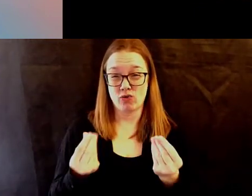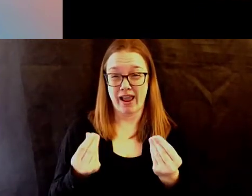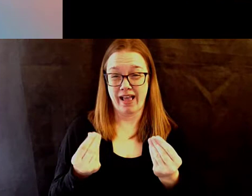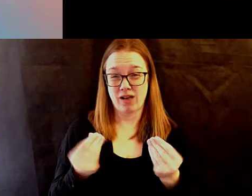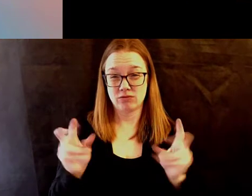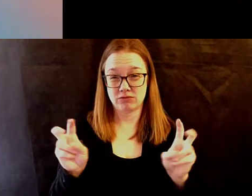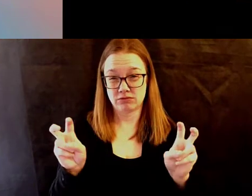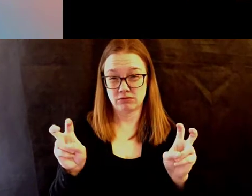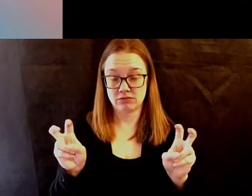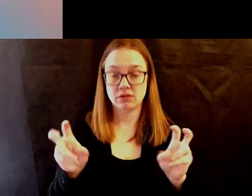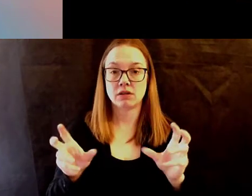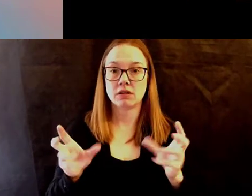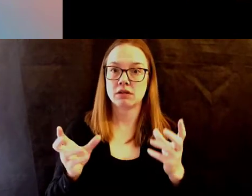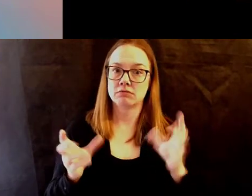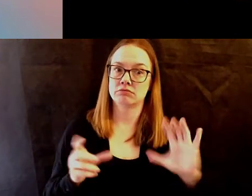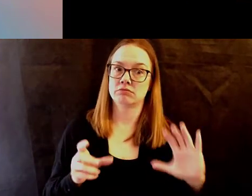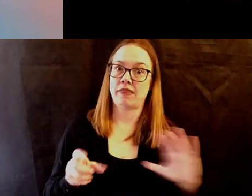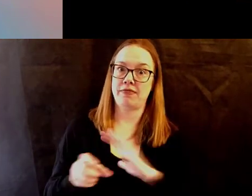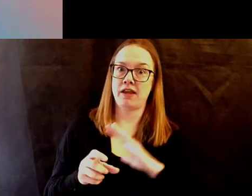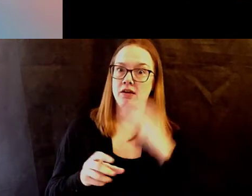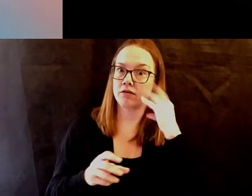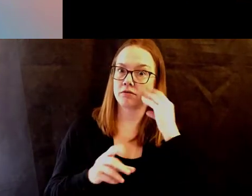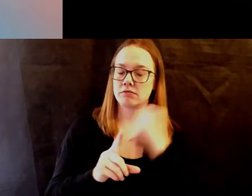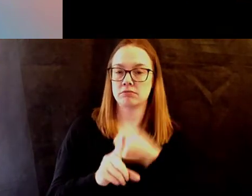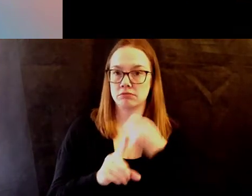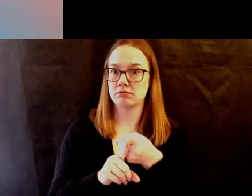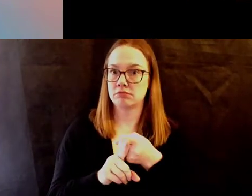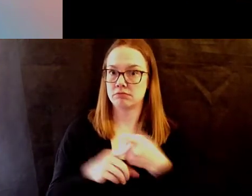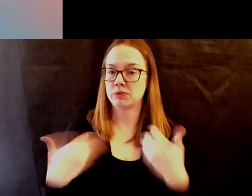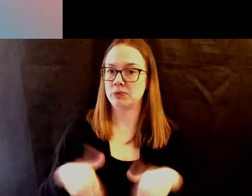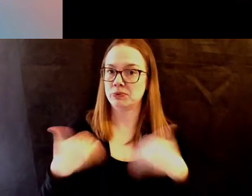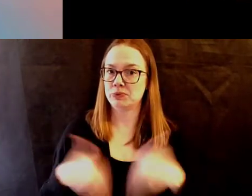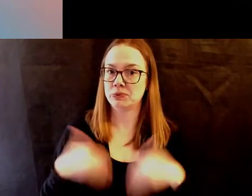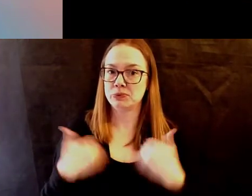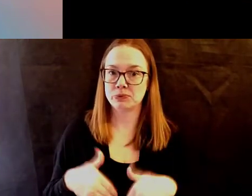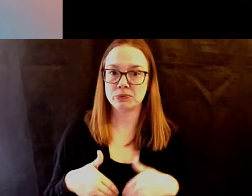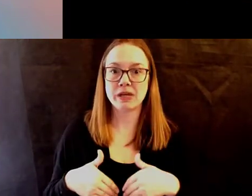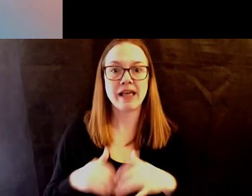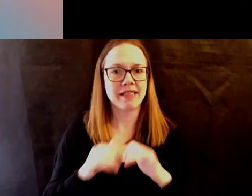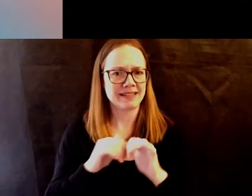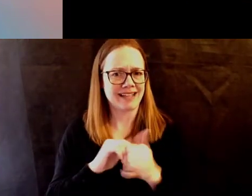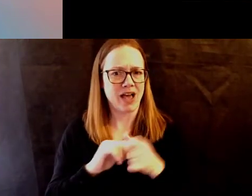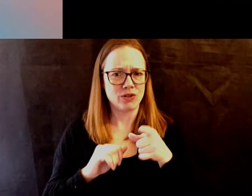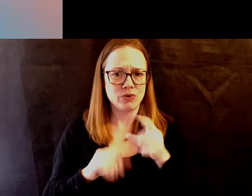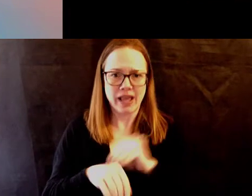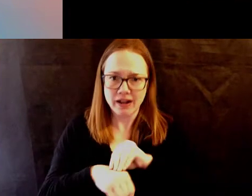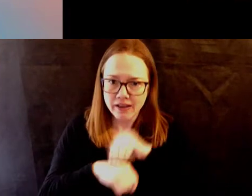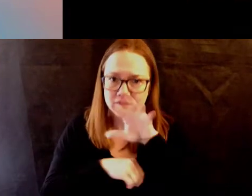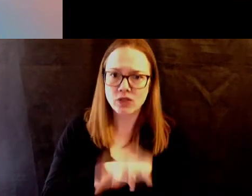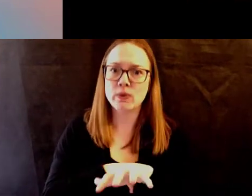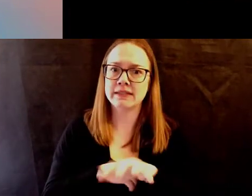tools we have in shaping how policy makers make decisions. Absolutely.